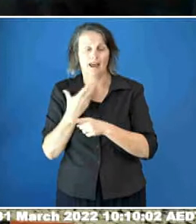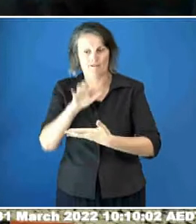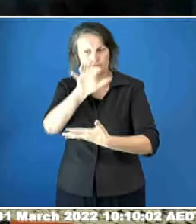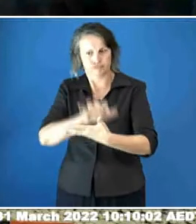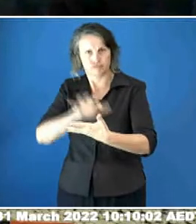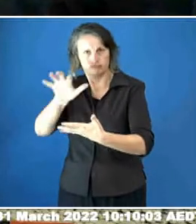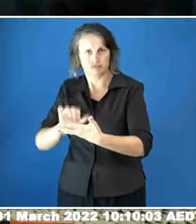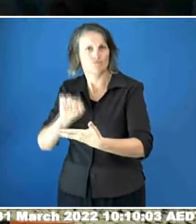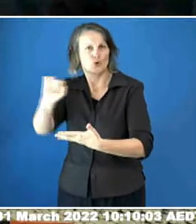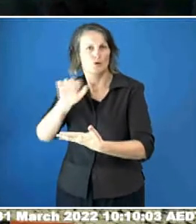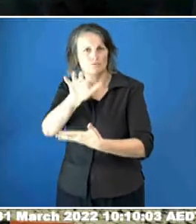the hearing, and if that could be marked 17.25.1.